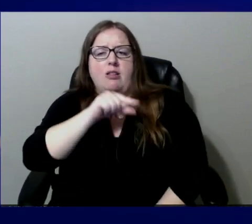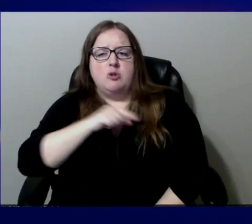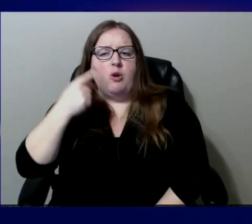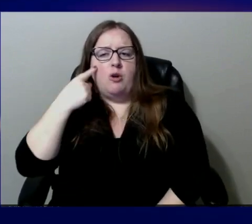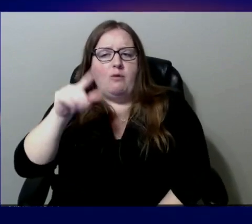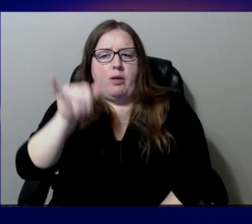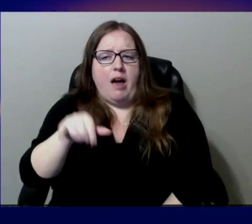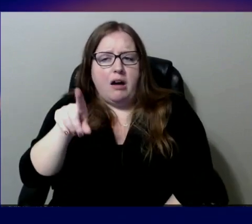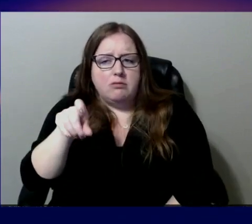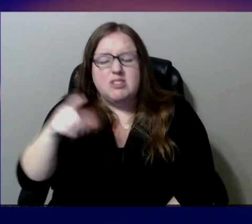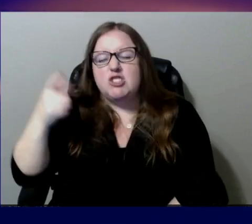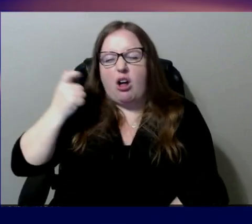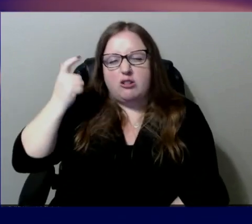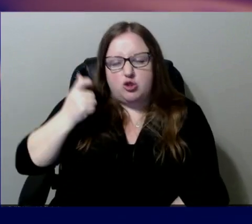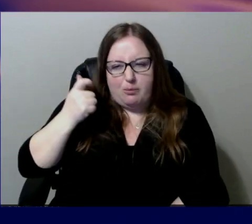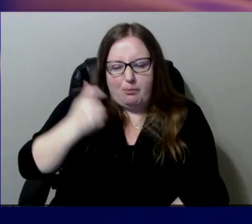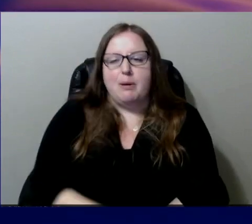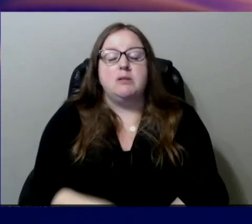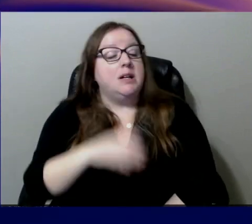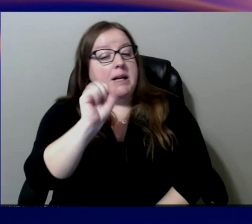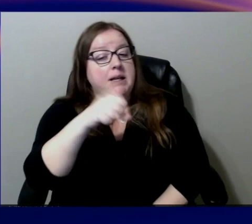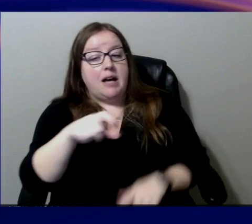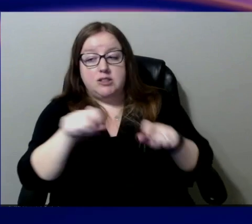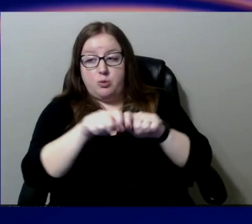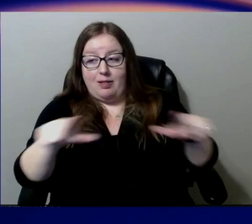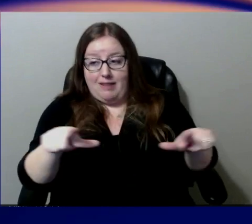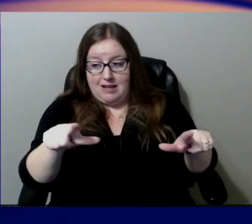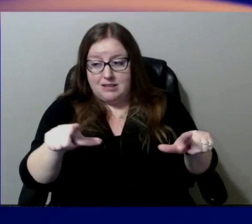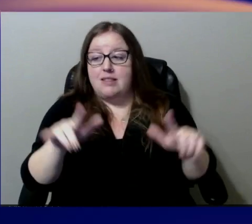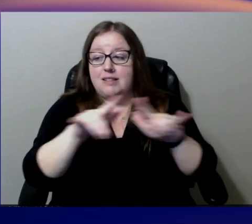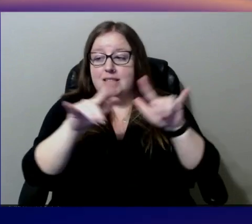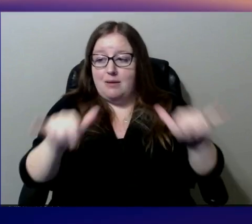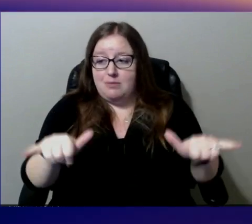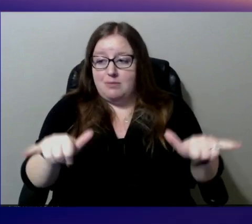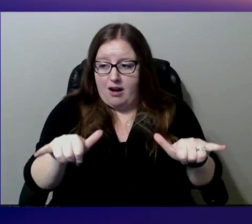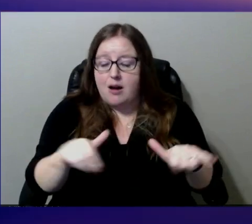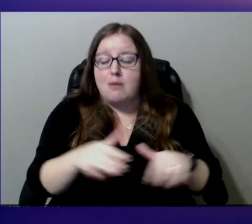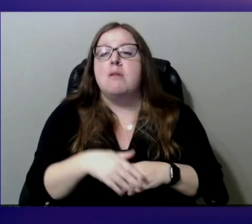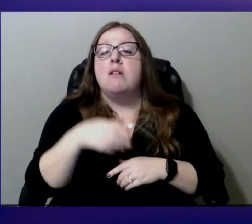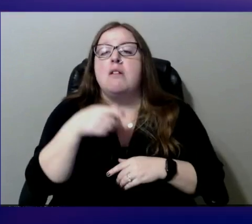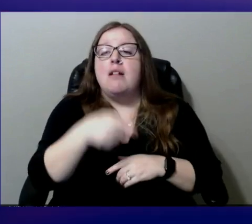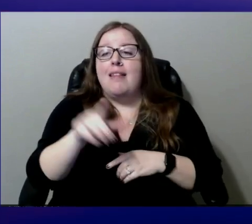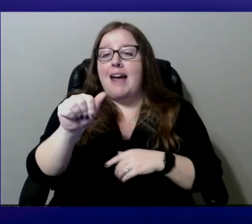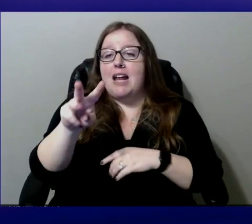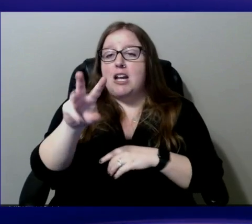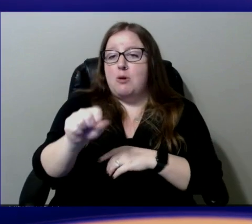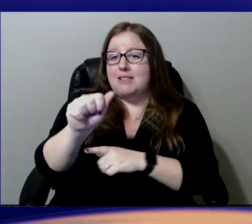Yeah, absolutely. So released in tandem with AWS DeepRacer Student is the AWS AI & ML Scholarship.